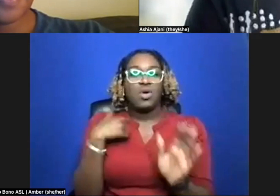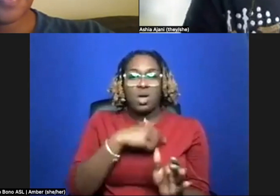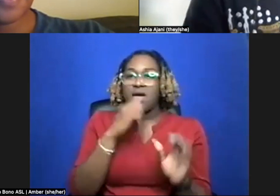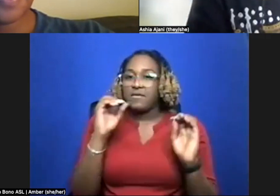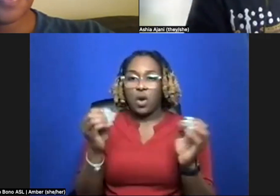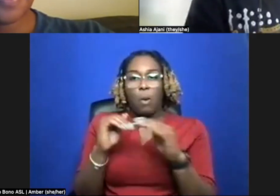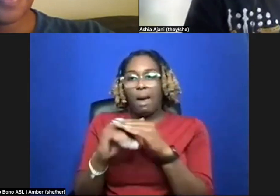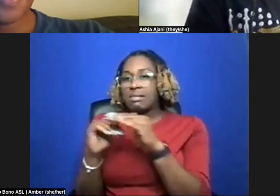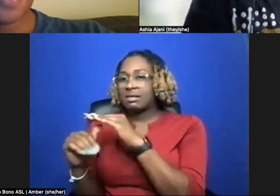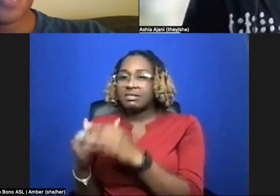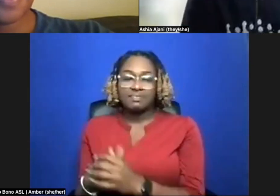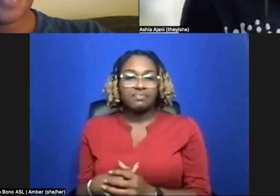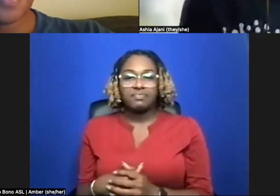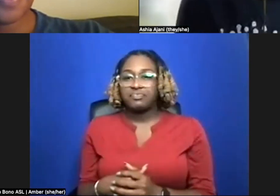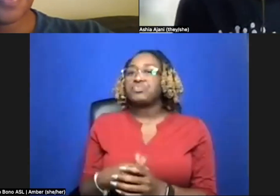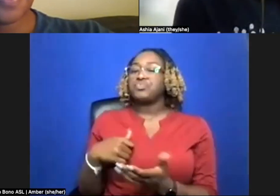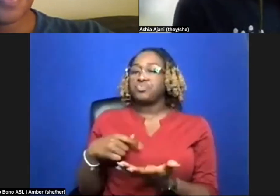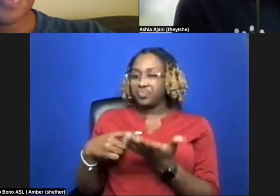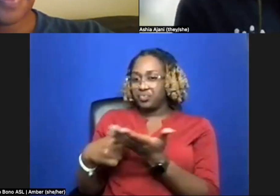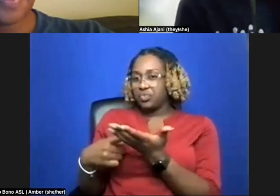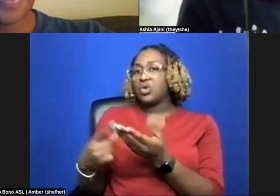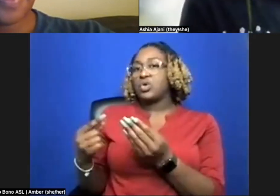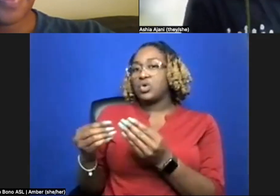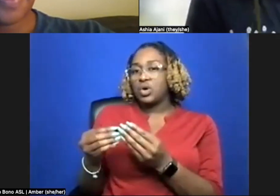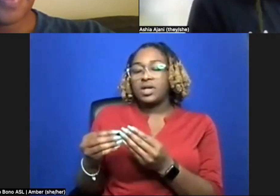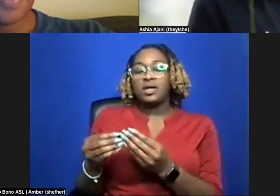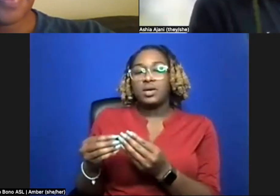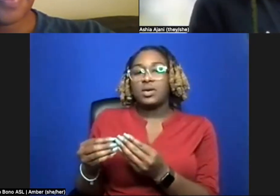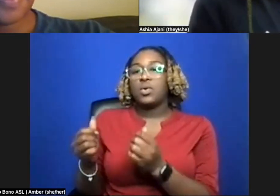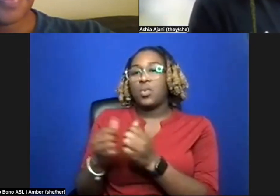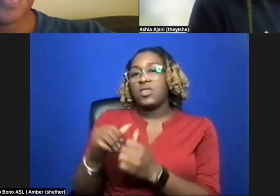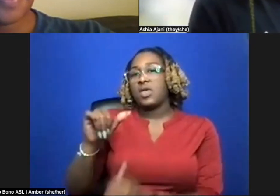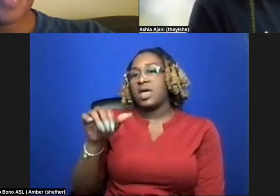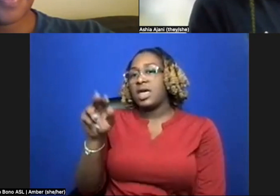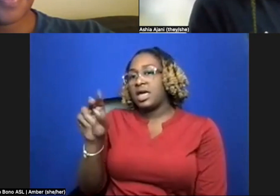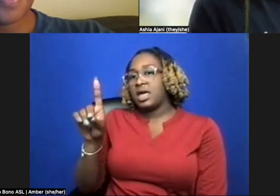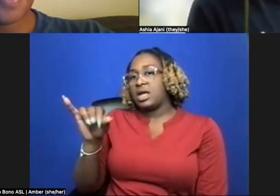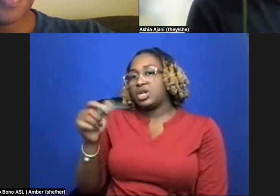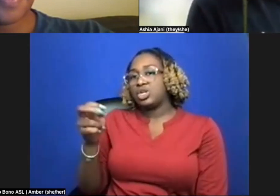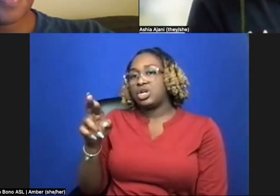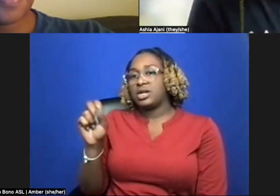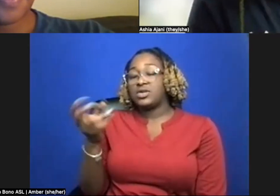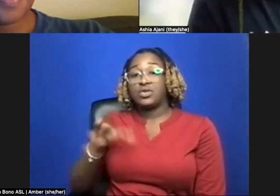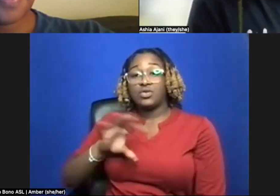I was talking actually to like an indigenous elder the other day and he is really lamenting the fact